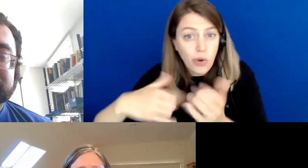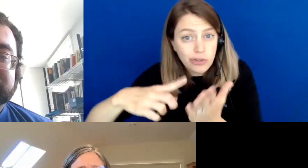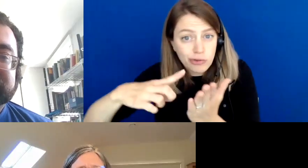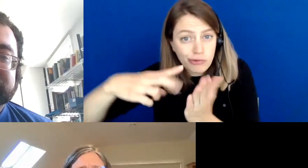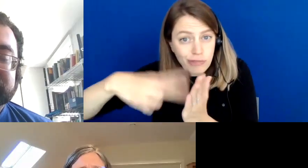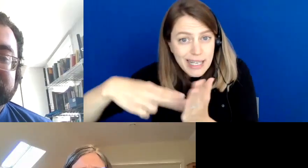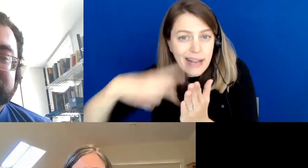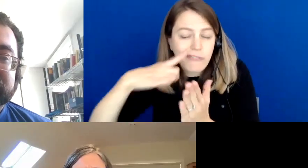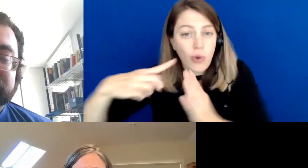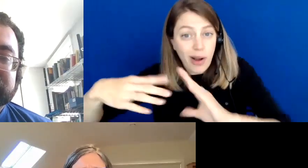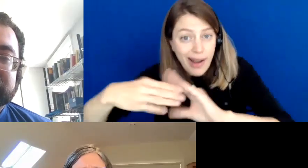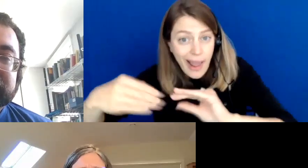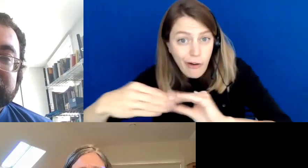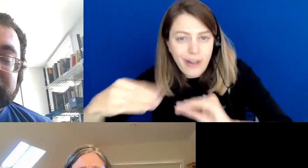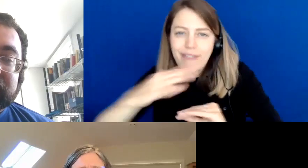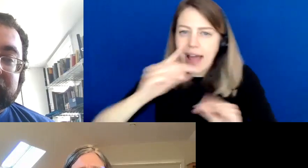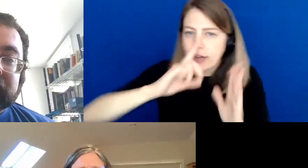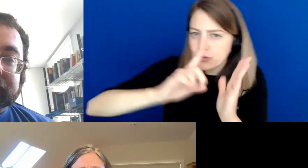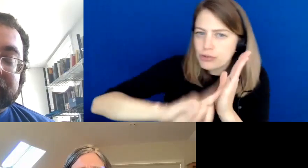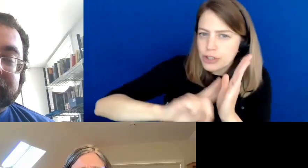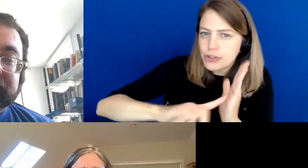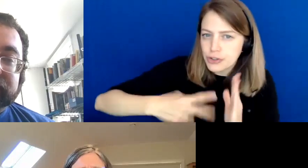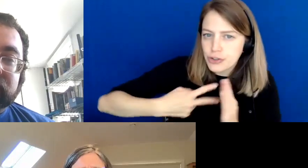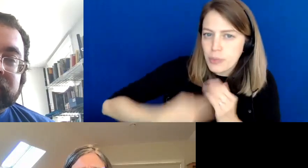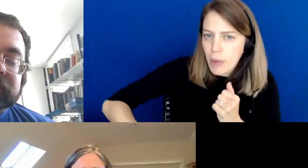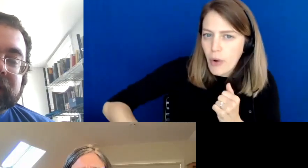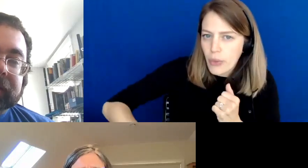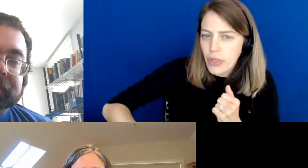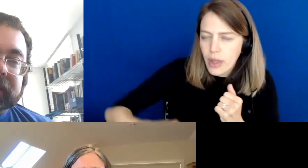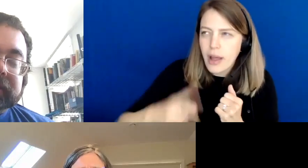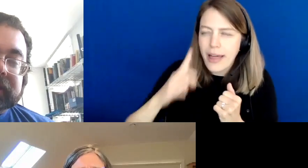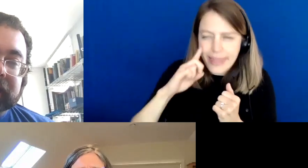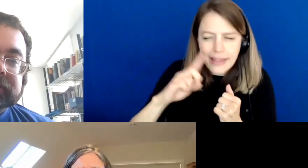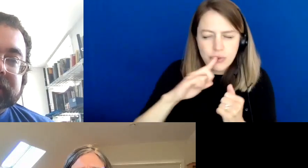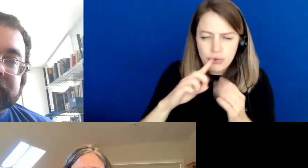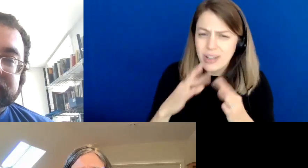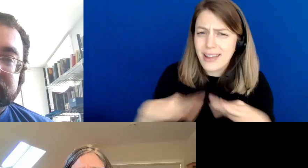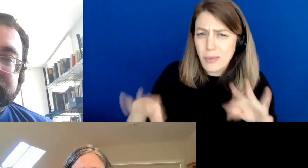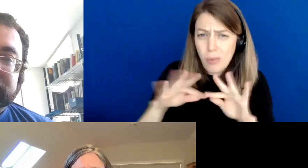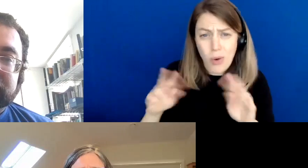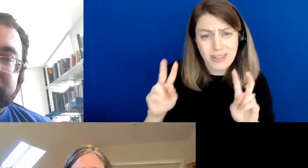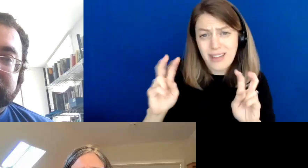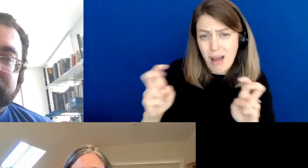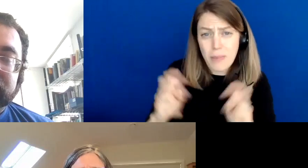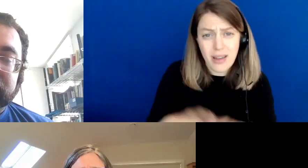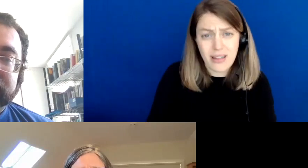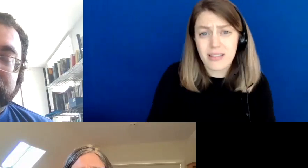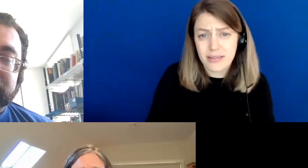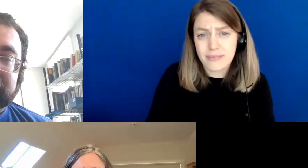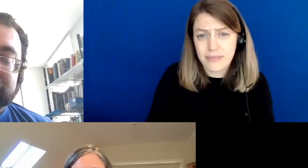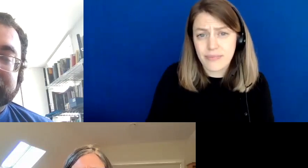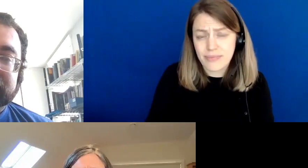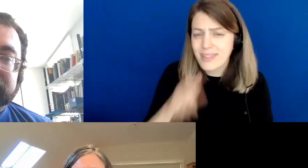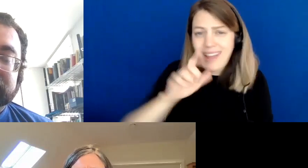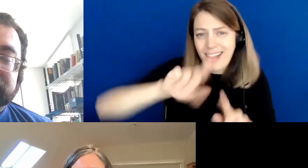I think this is really a very important topic, not just because of what happened